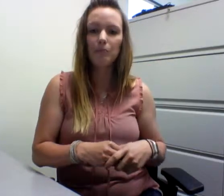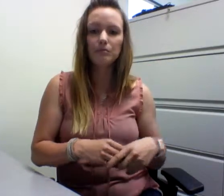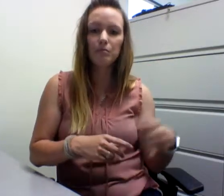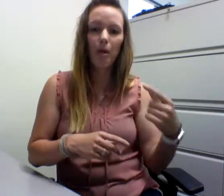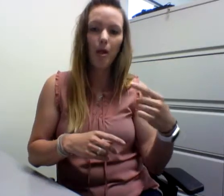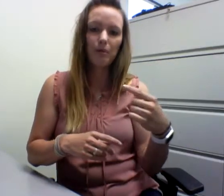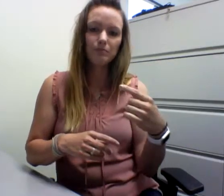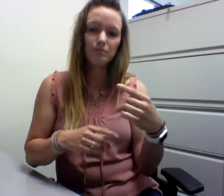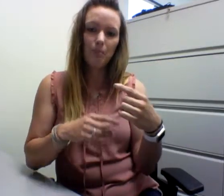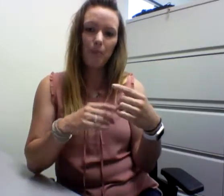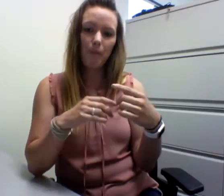Hi!